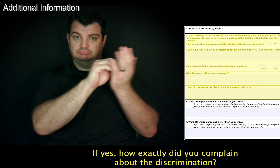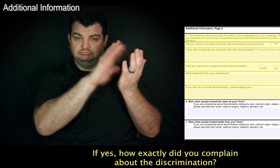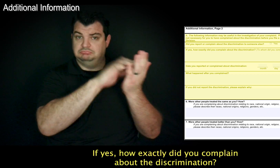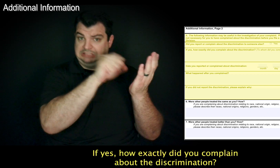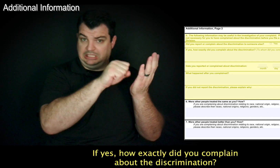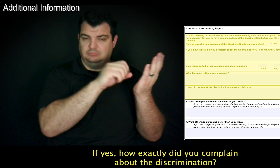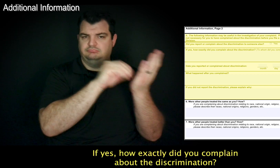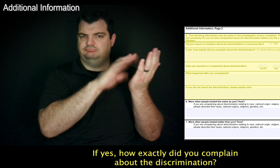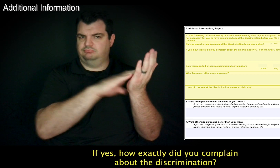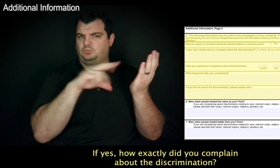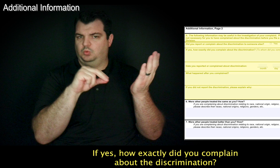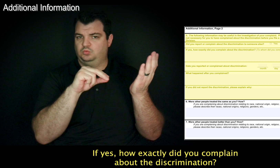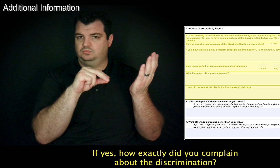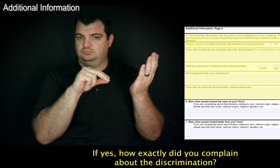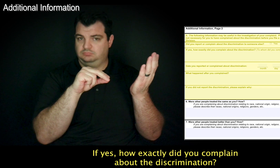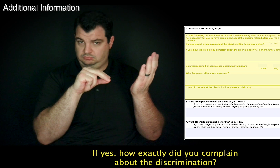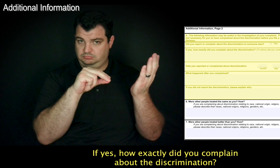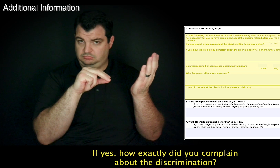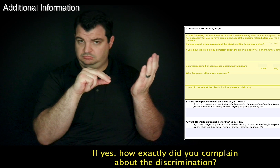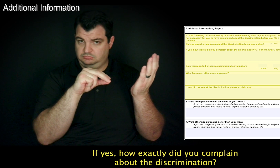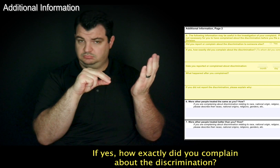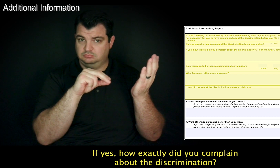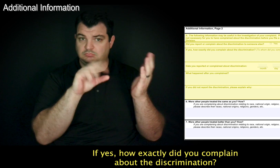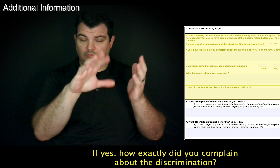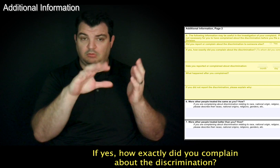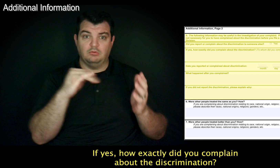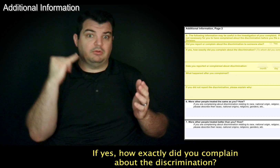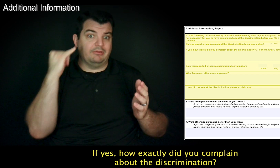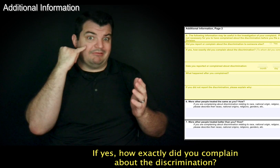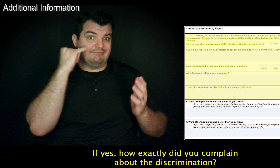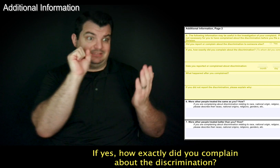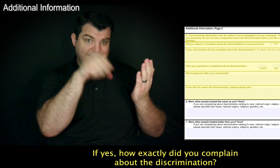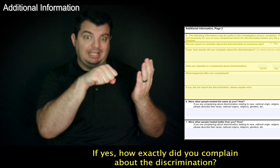If yes, how exactly did you complain about the discrimination?